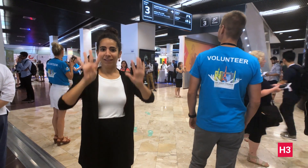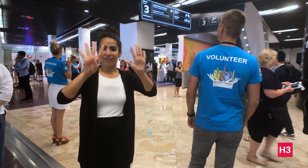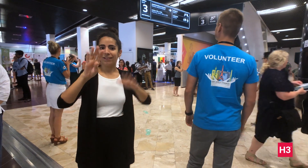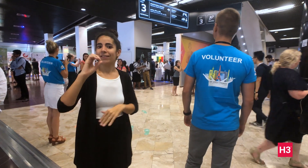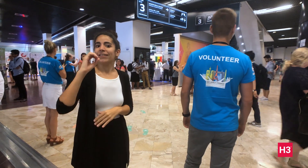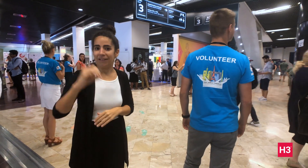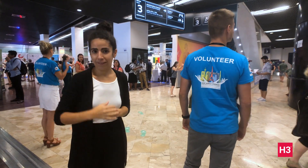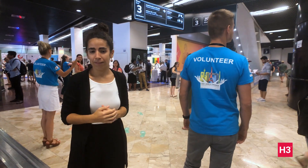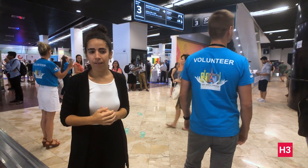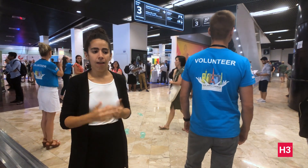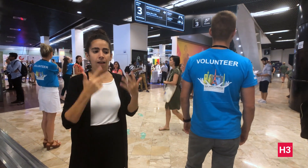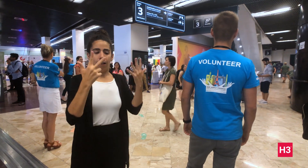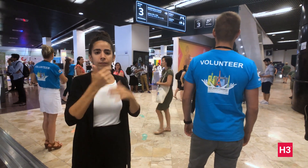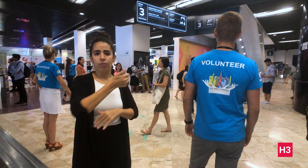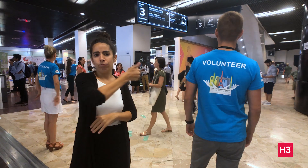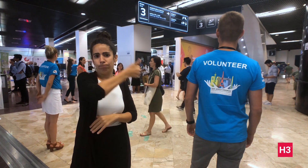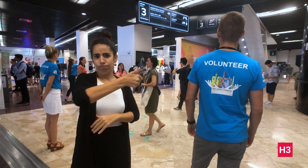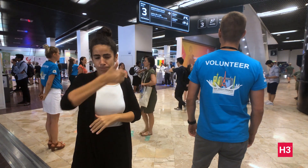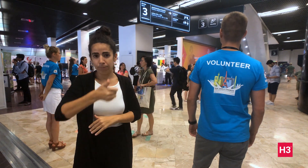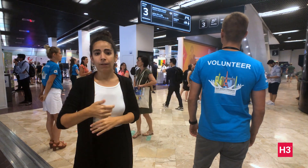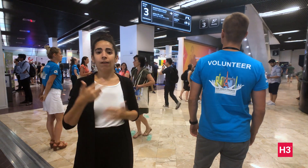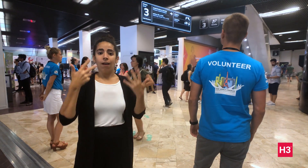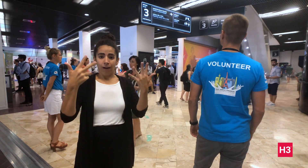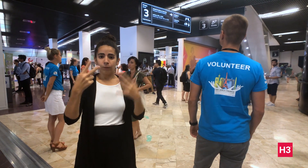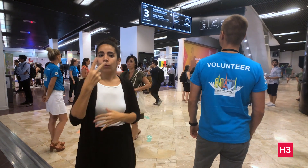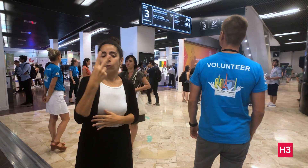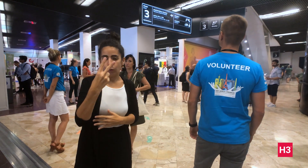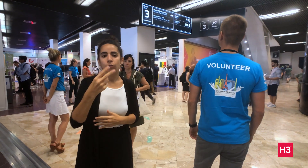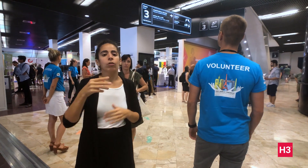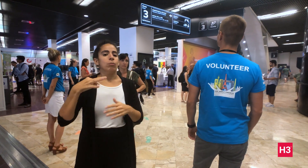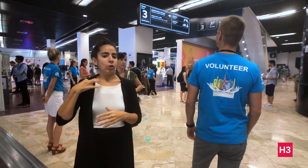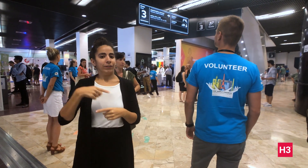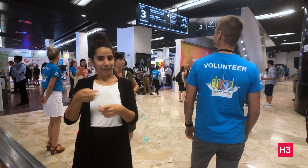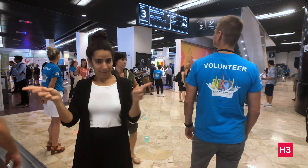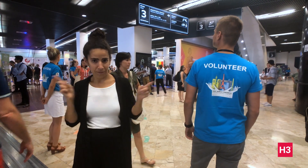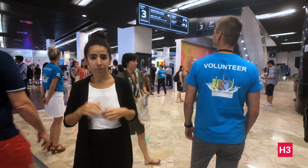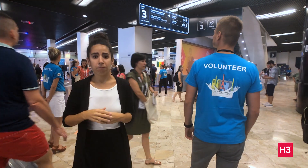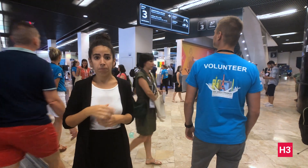There are 80 volunteers here. Eight Coordinators, 82 volunteers.